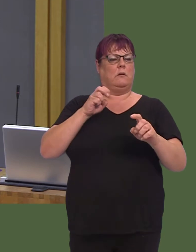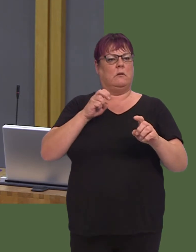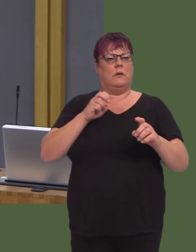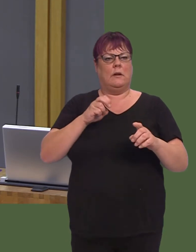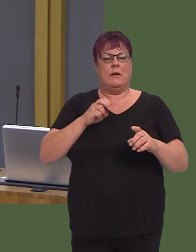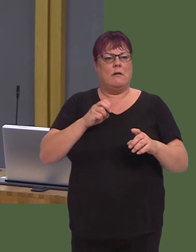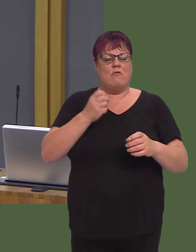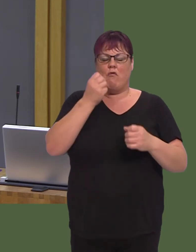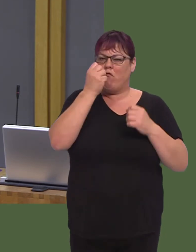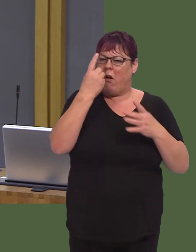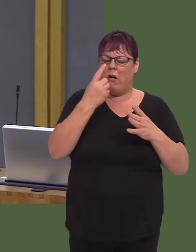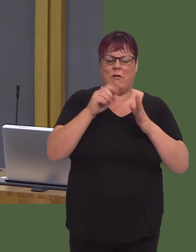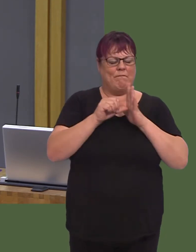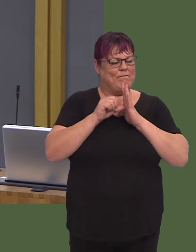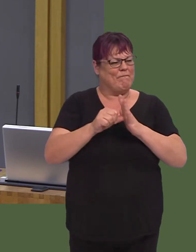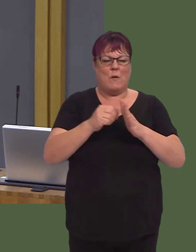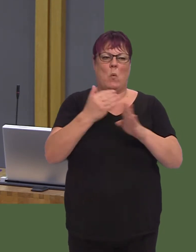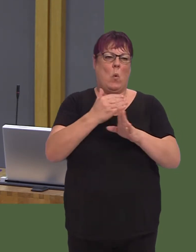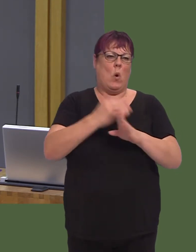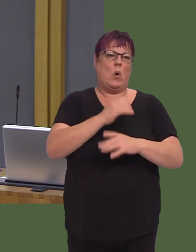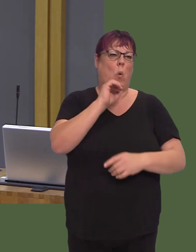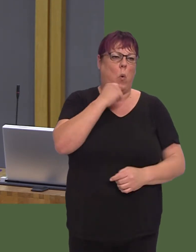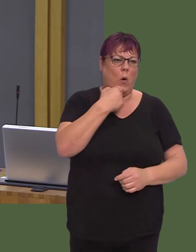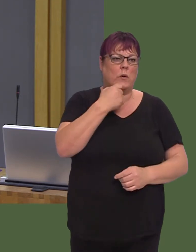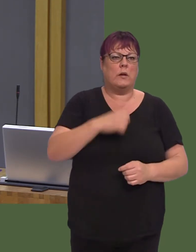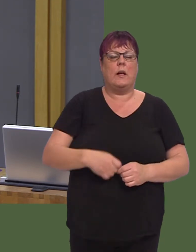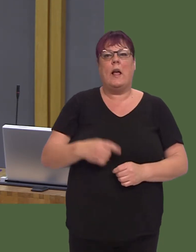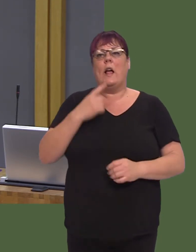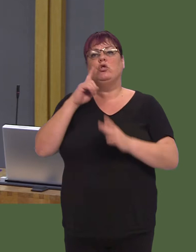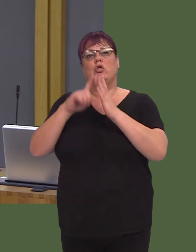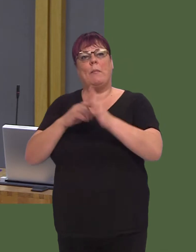the Conservative Party and how irresponsible Labour under the leadership of Jeremy Corbyn